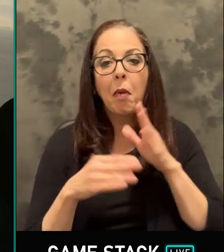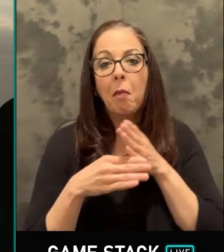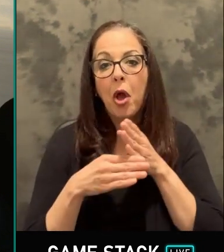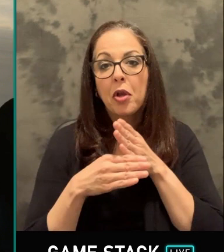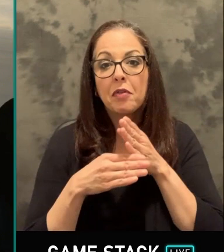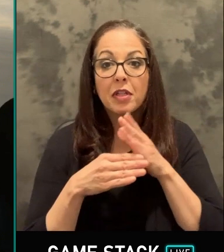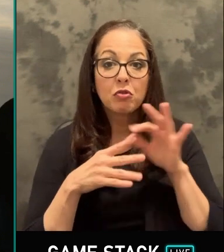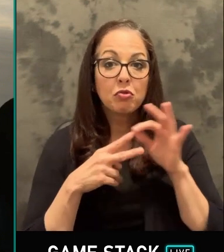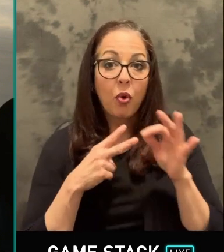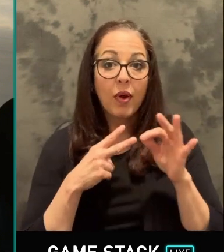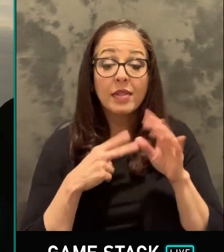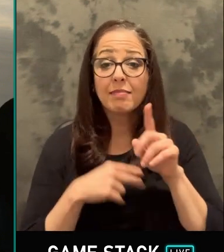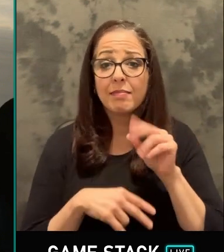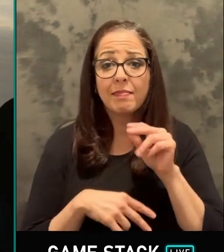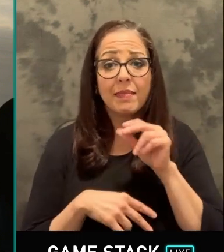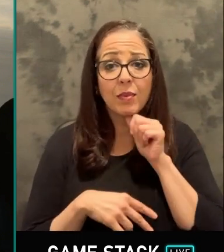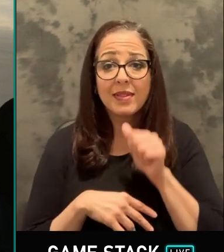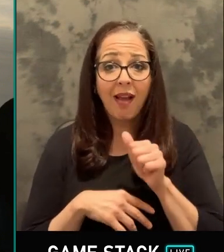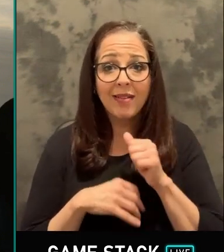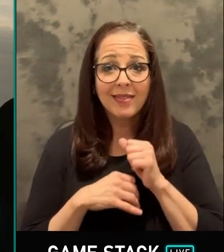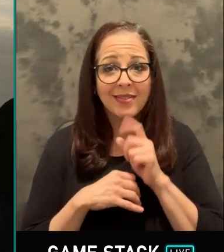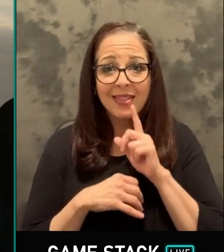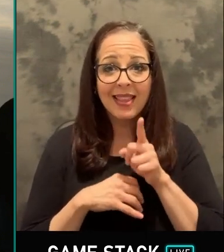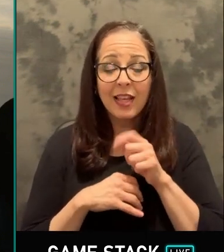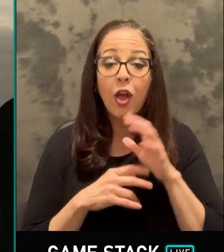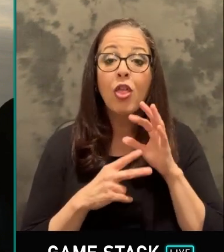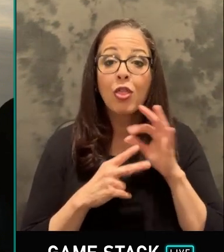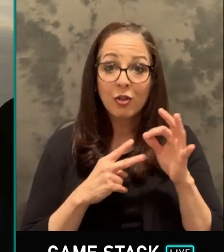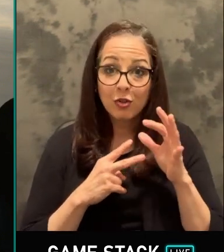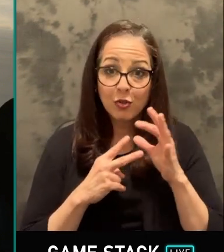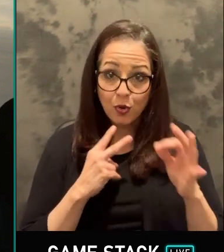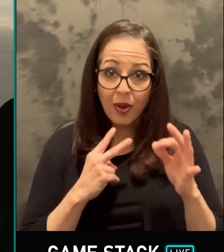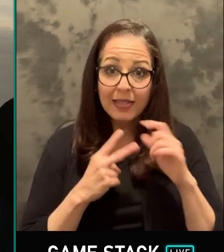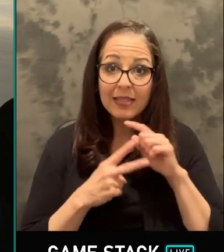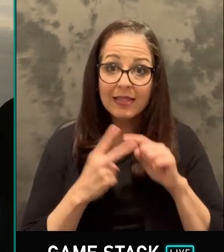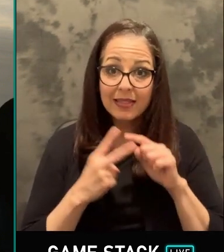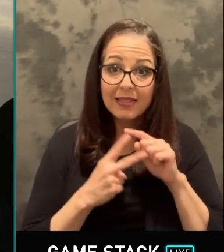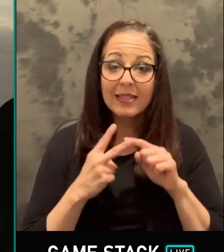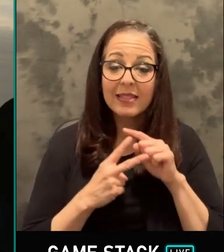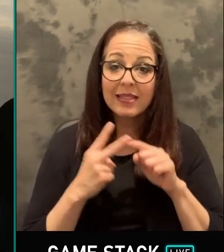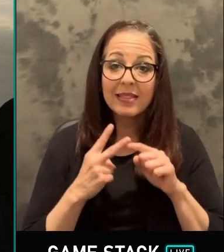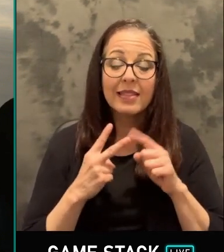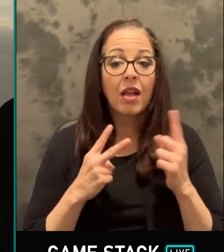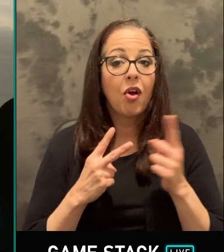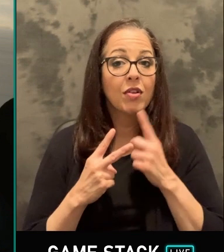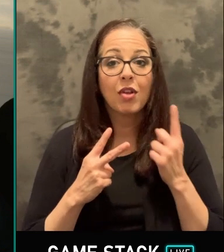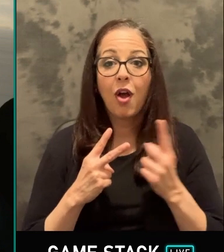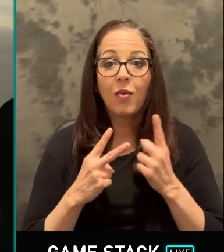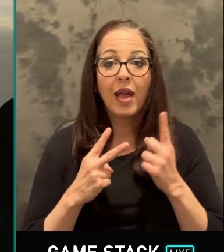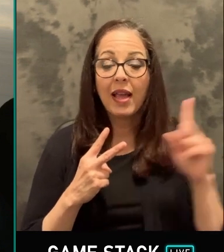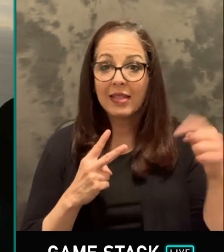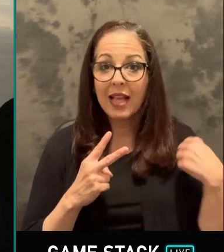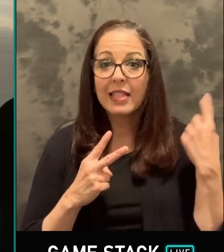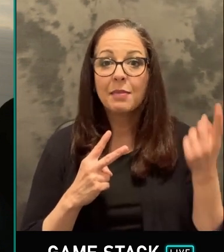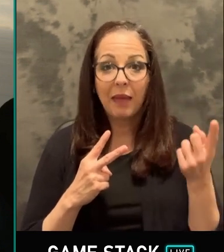In fact, it was not, the choices of our tool has always been the results of a process